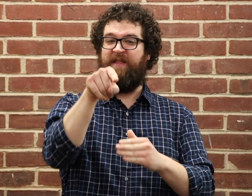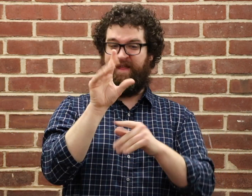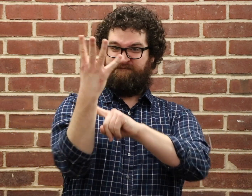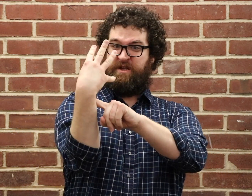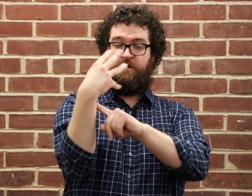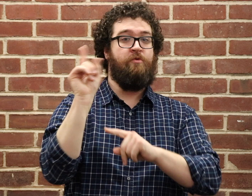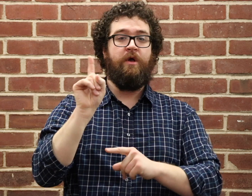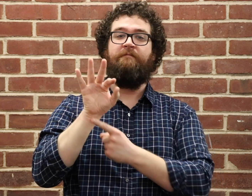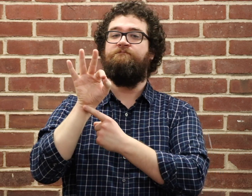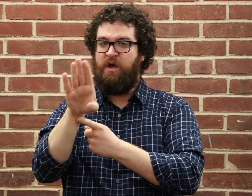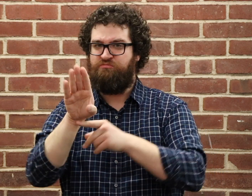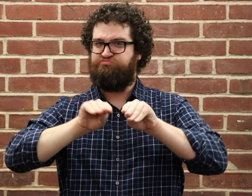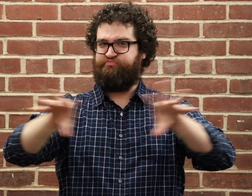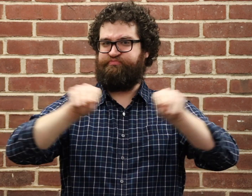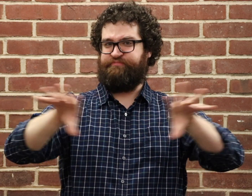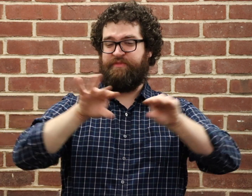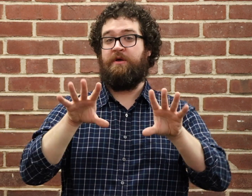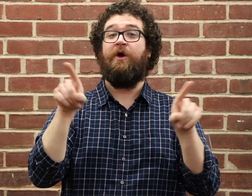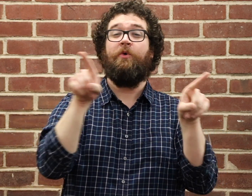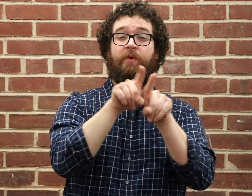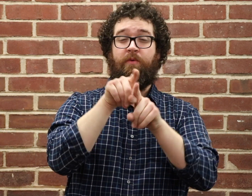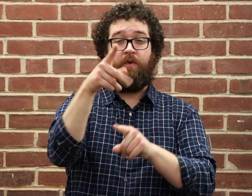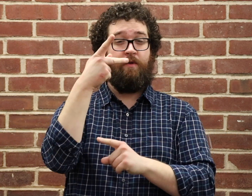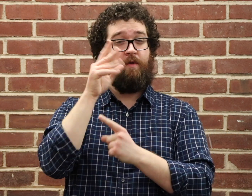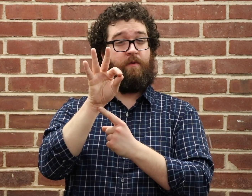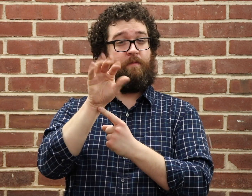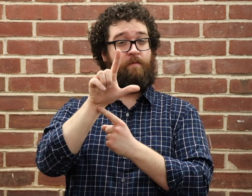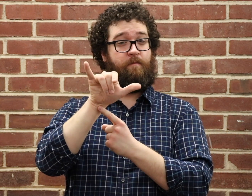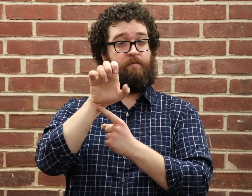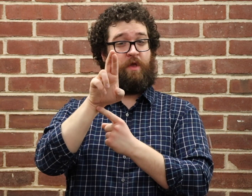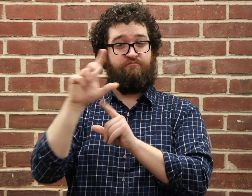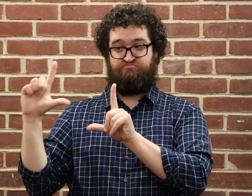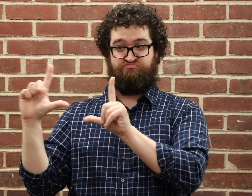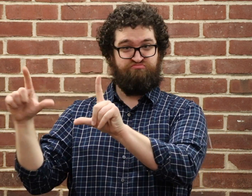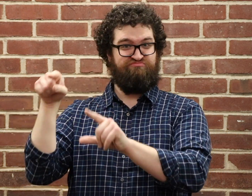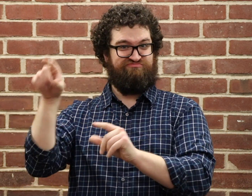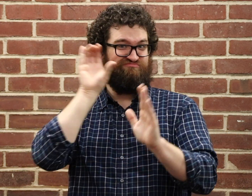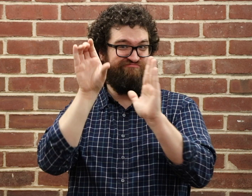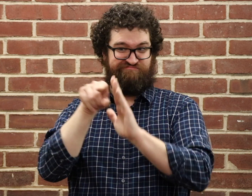to know about this event as well as sharing the flyer in addition, and all of